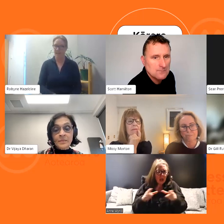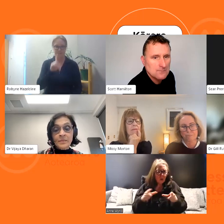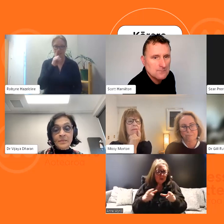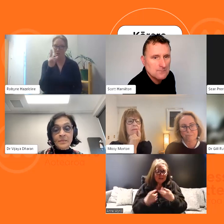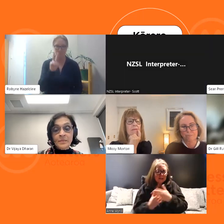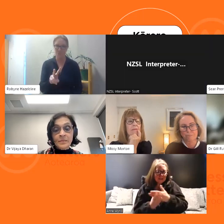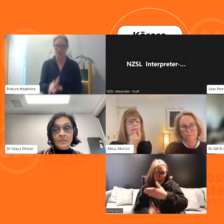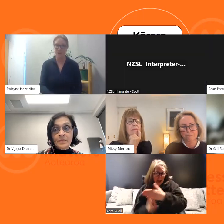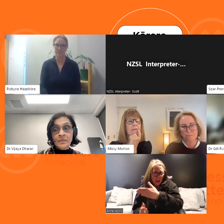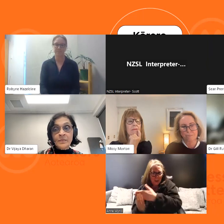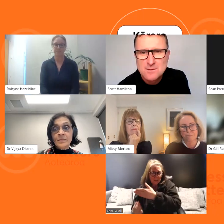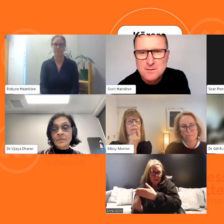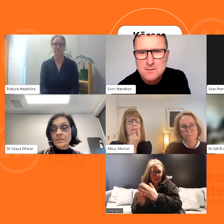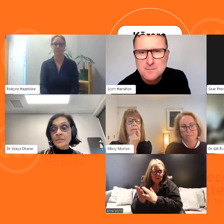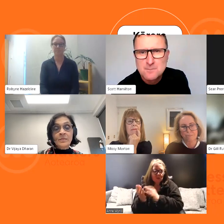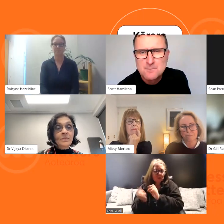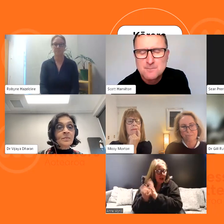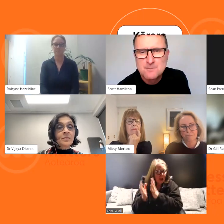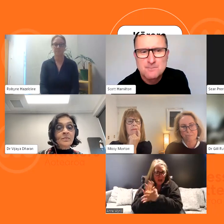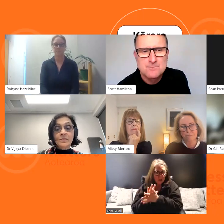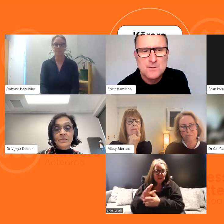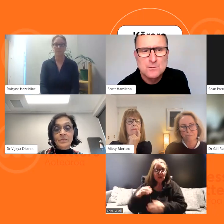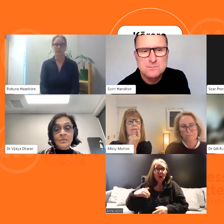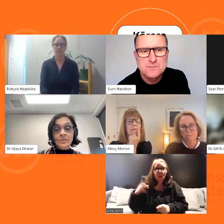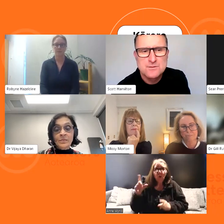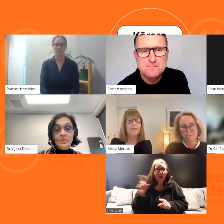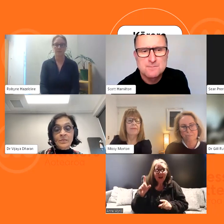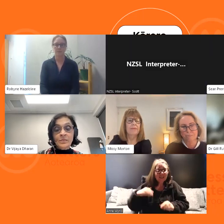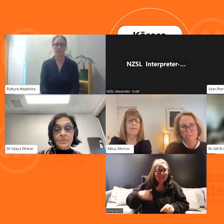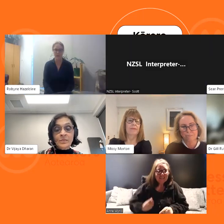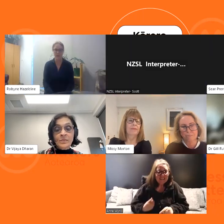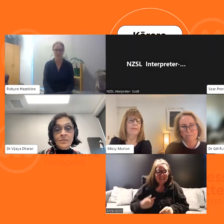is that right? Sorry. That's okay, not to worry. Scott may be able